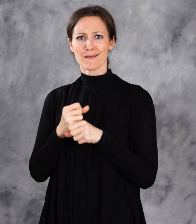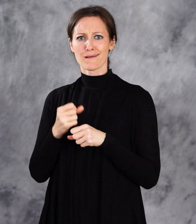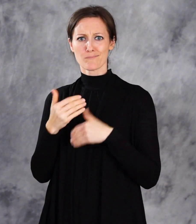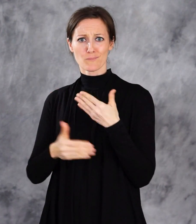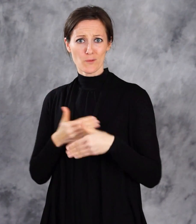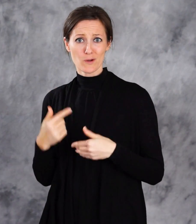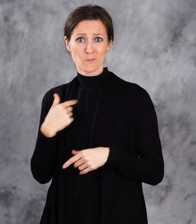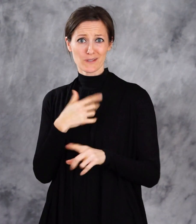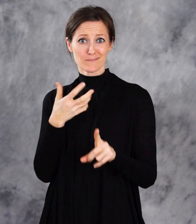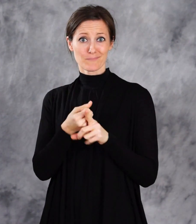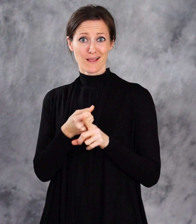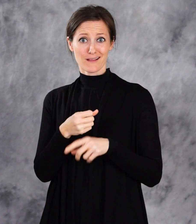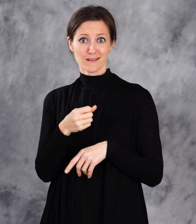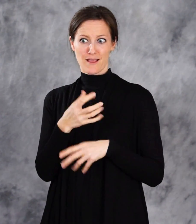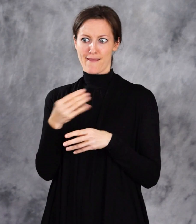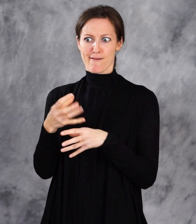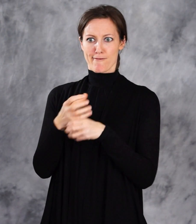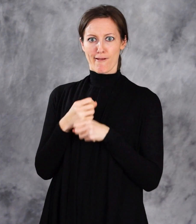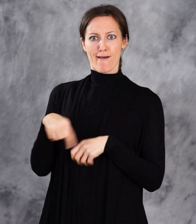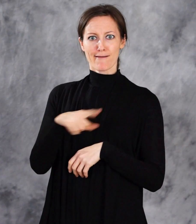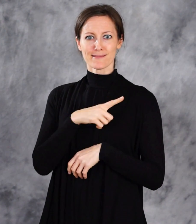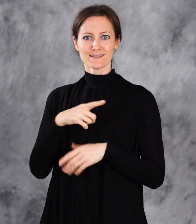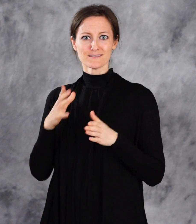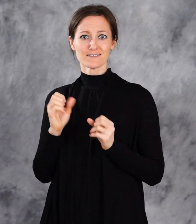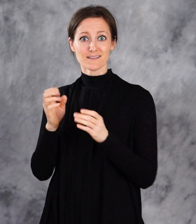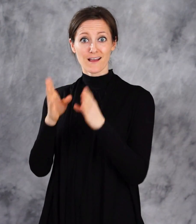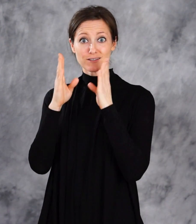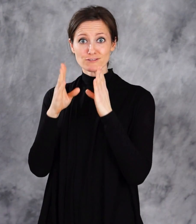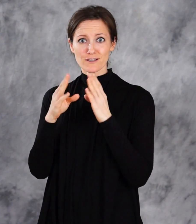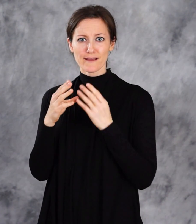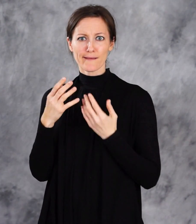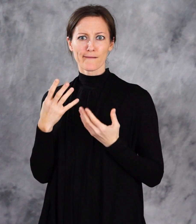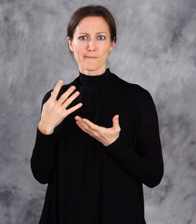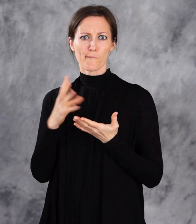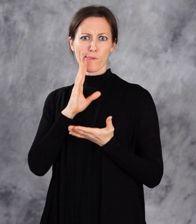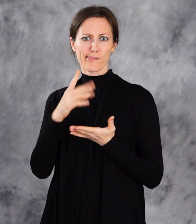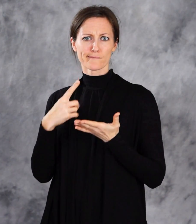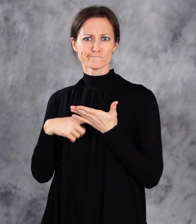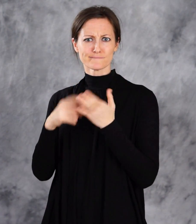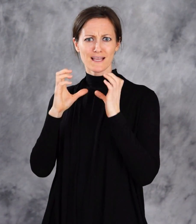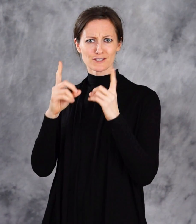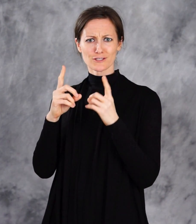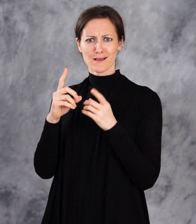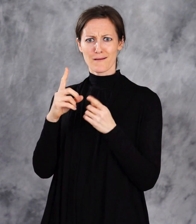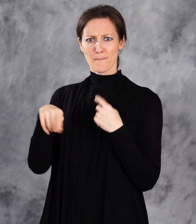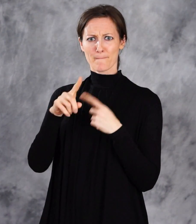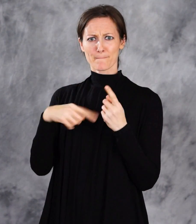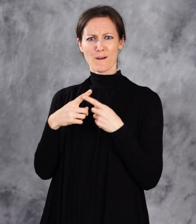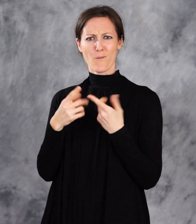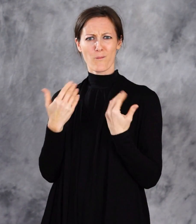We got legislators’ attention for this important issue and began educating them about the health